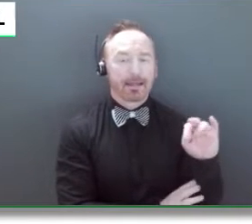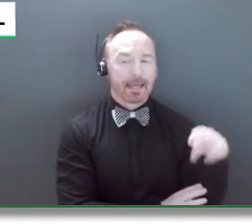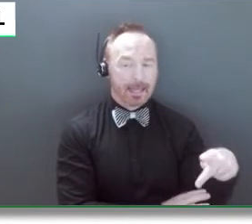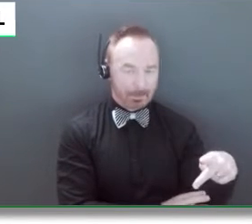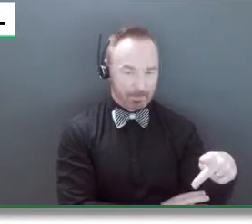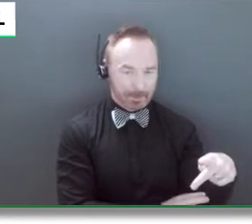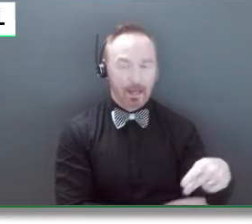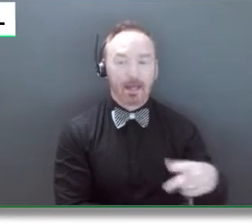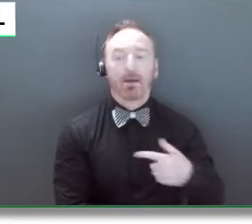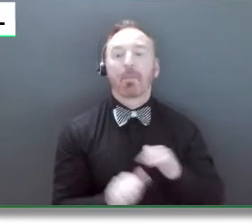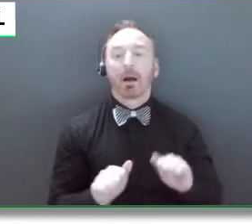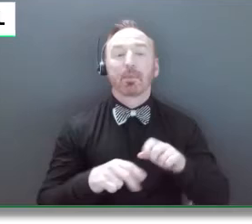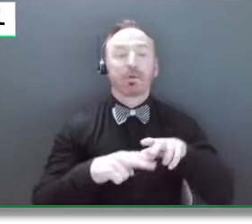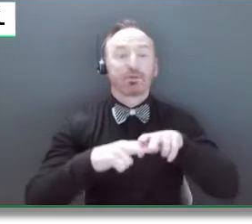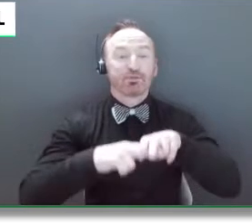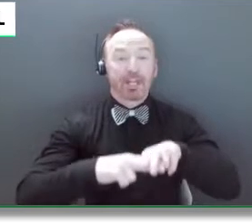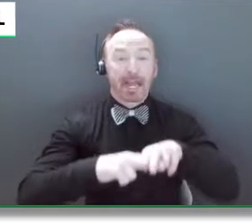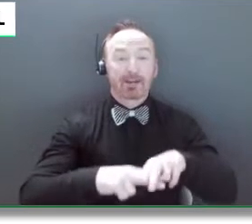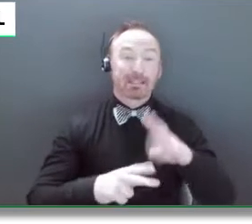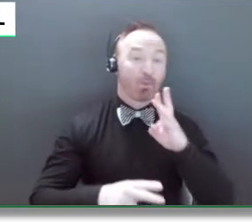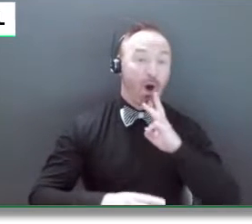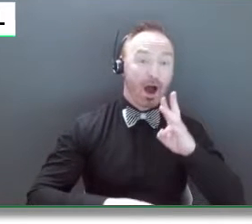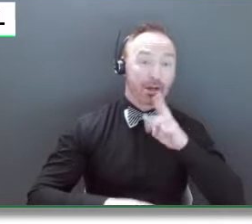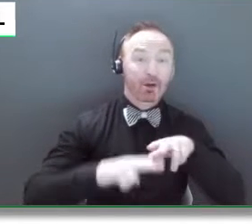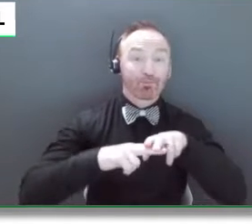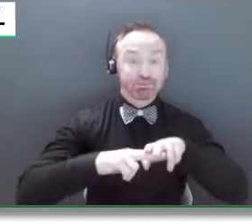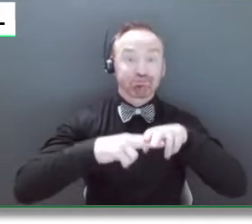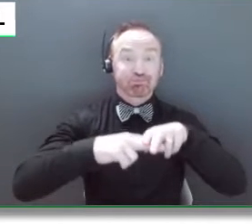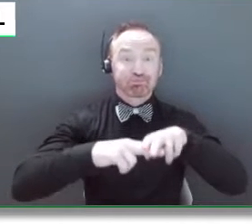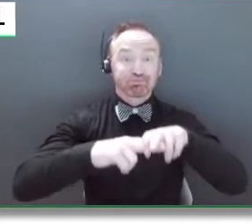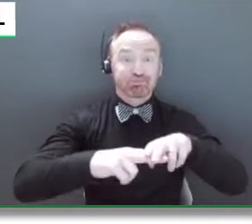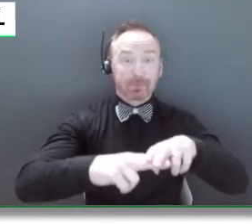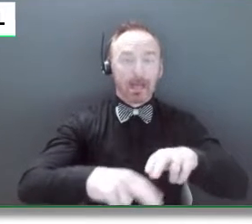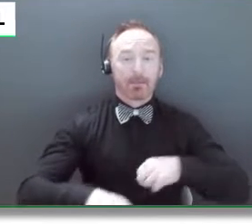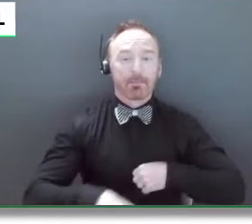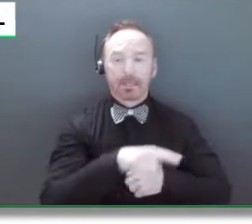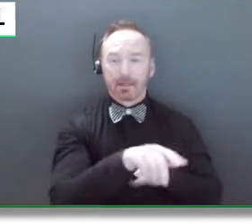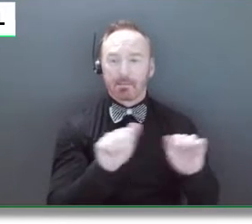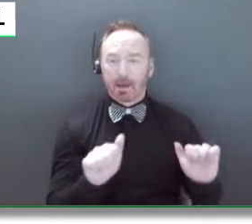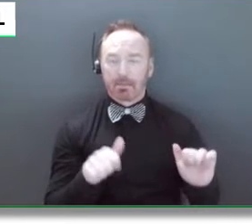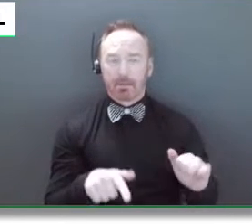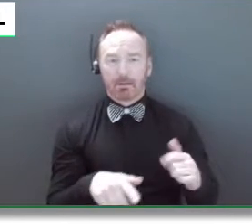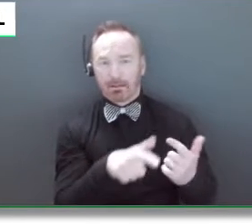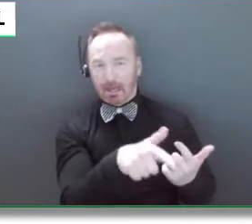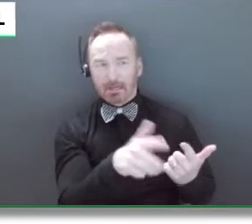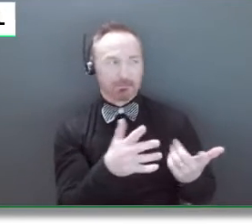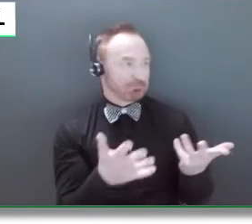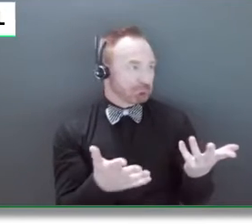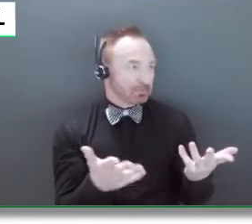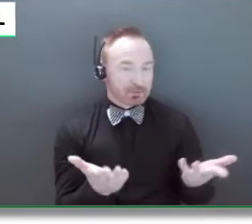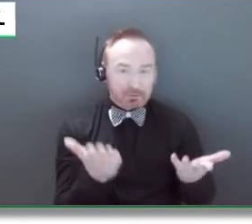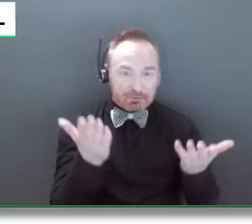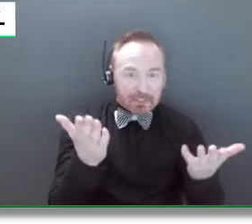the equipment, and securing personal equipment while using the park equipment. So what are some ways that parks can overcome these challenges and